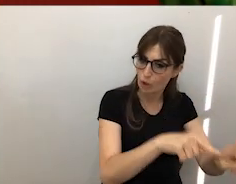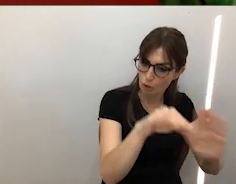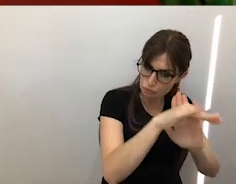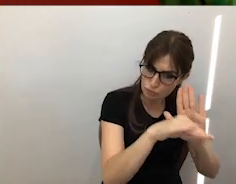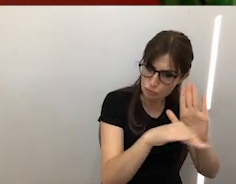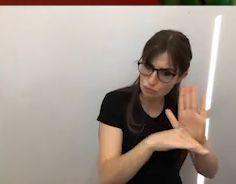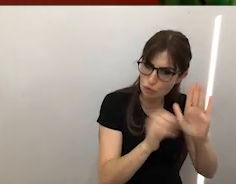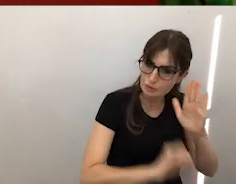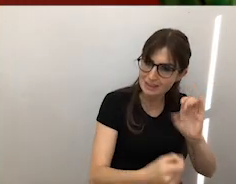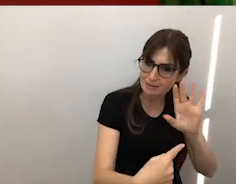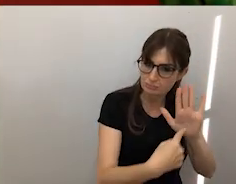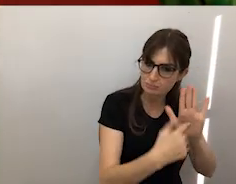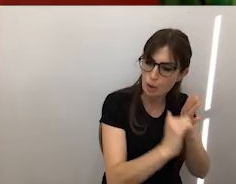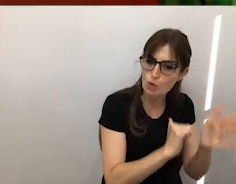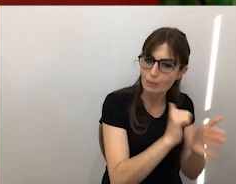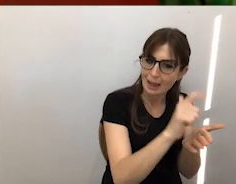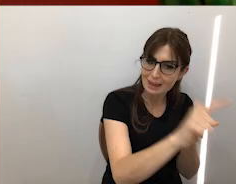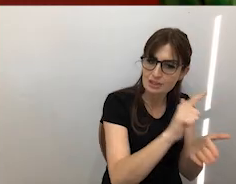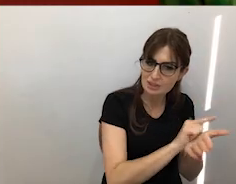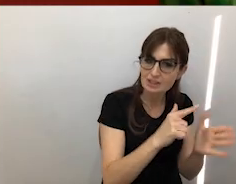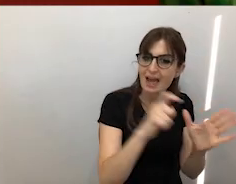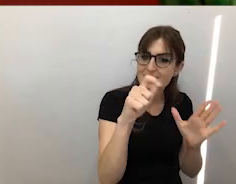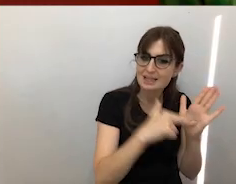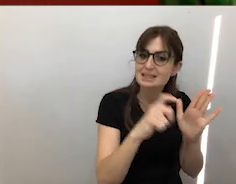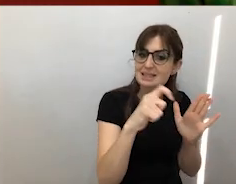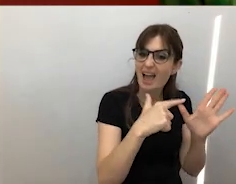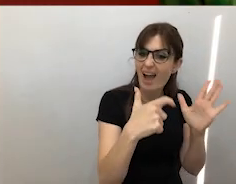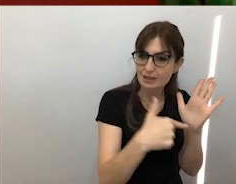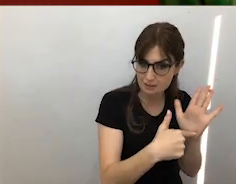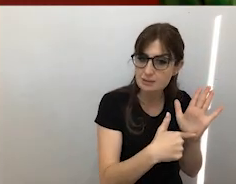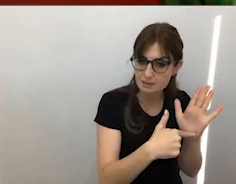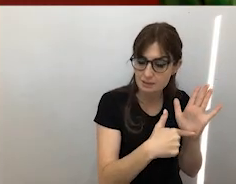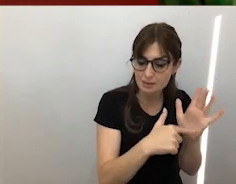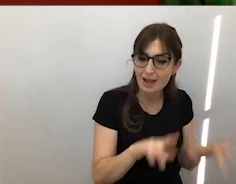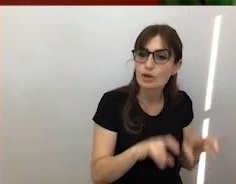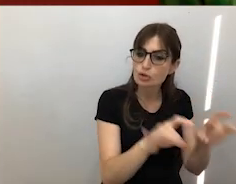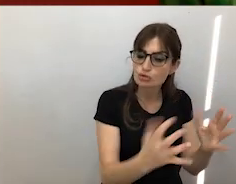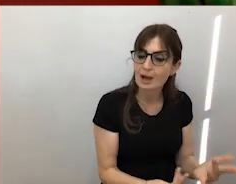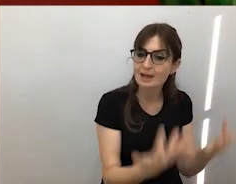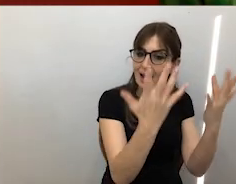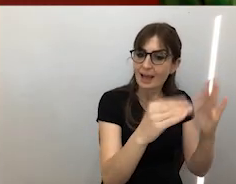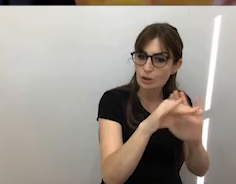set out in the relevant legislation such as the ACNC Act and the Australian Accounting Standards.